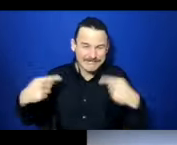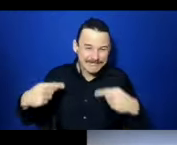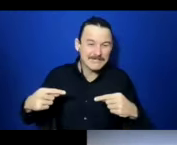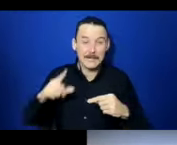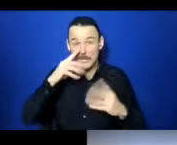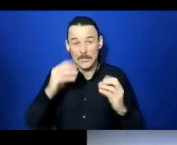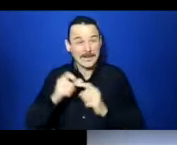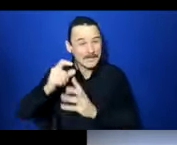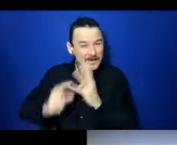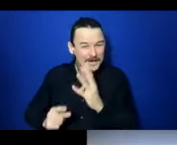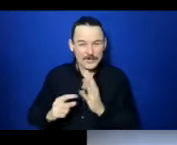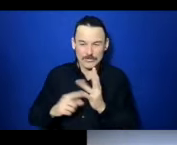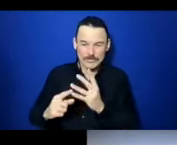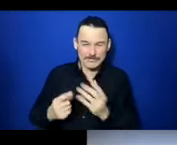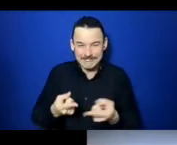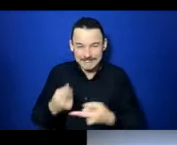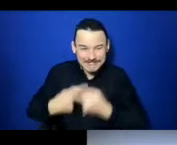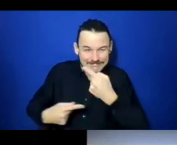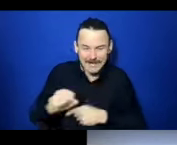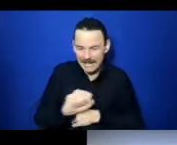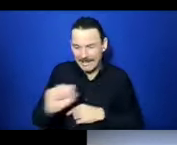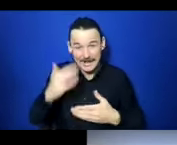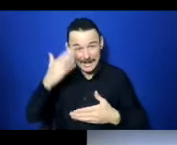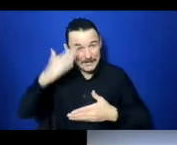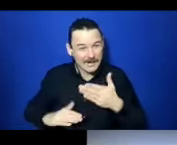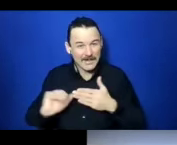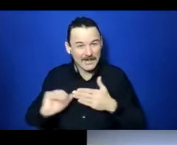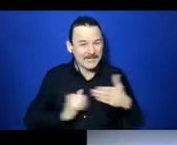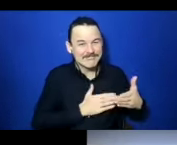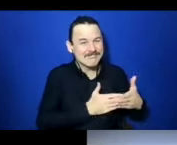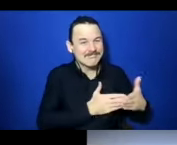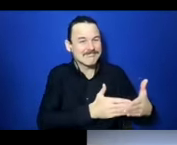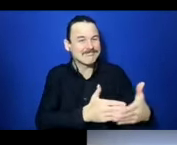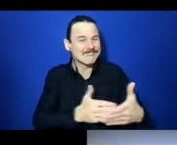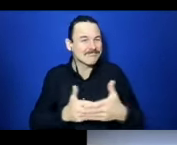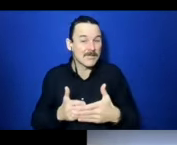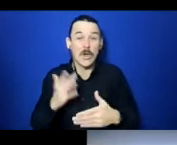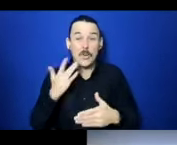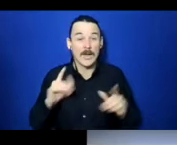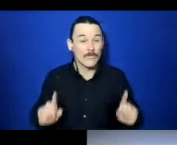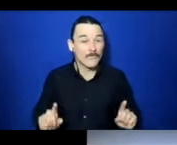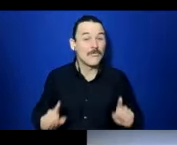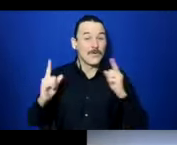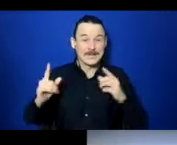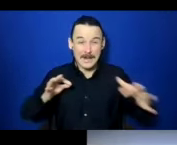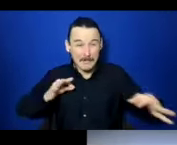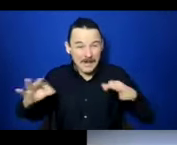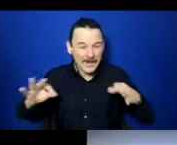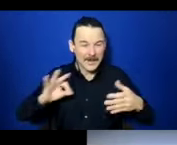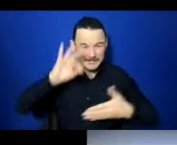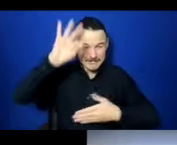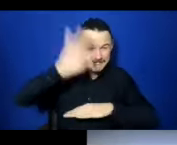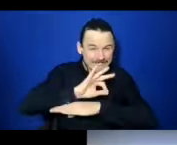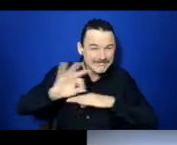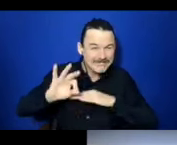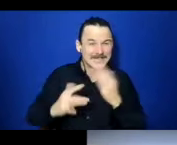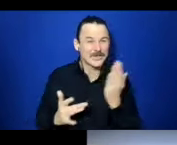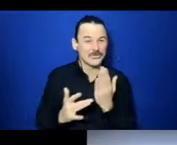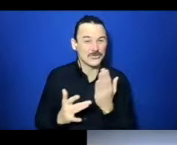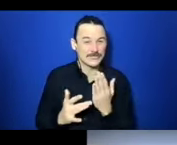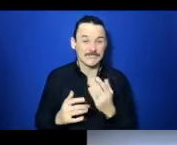and the whole development of the uh of the technology. Number two is I think there's not